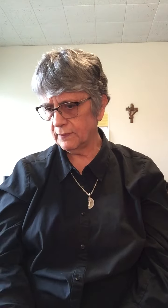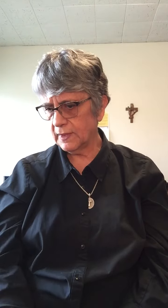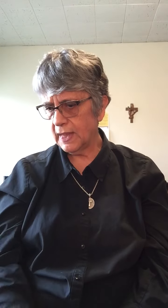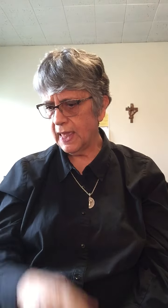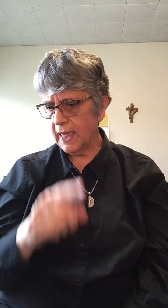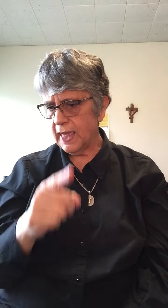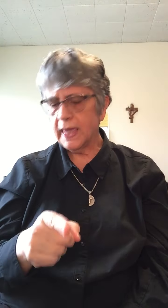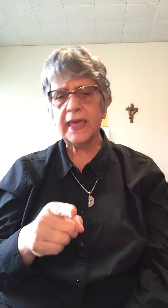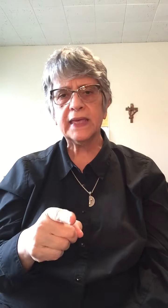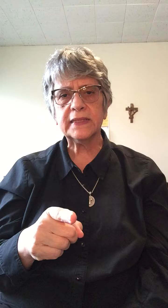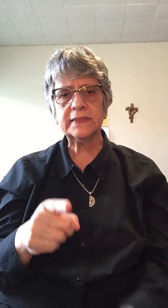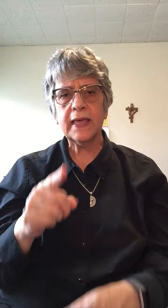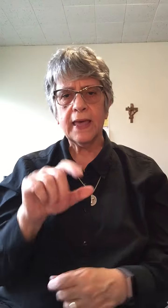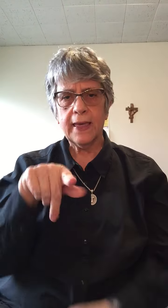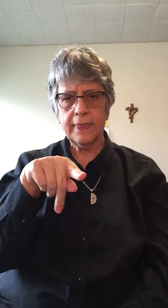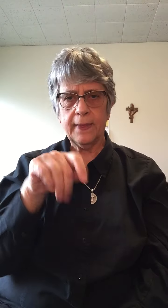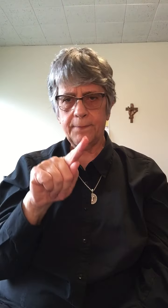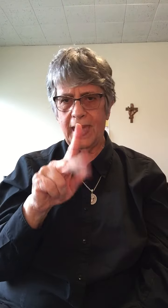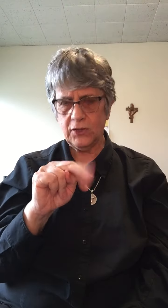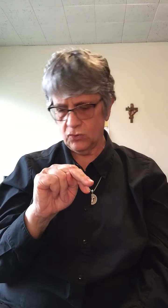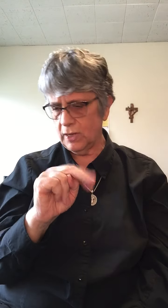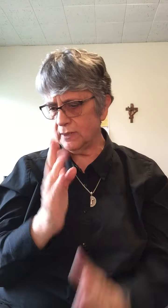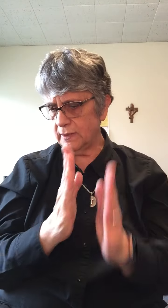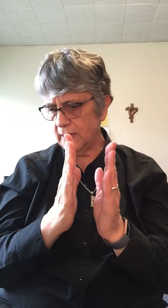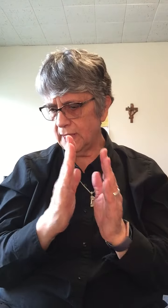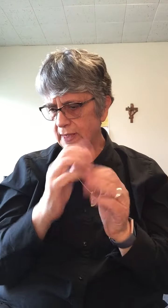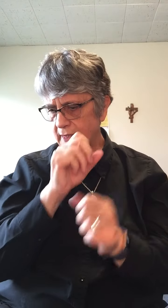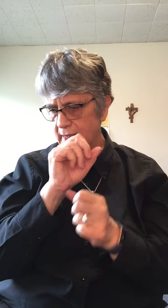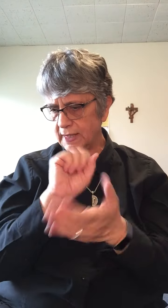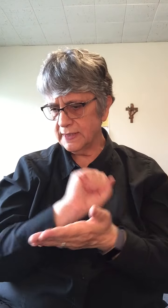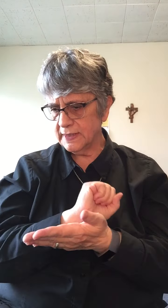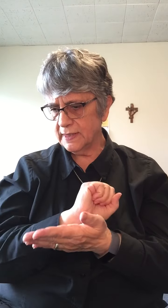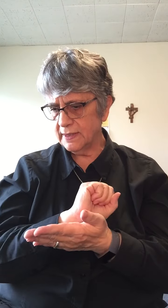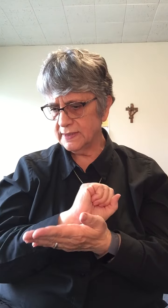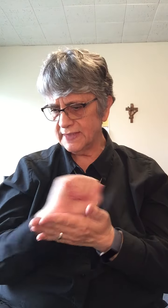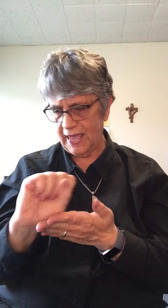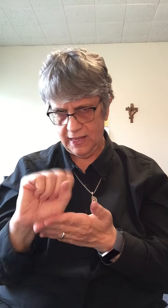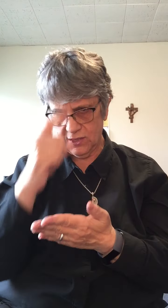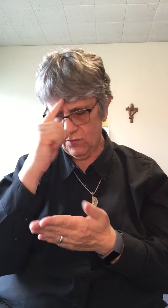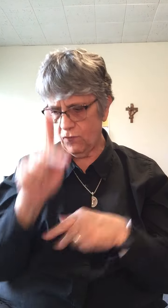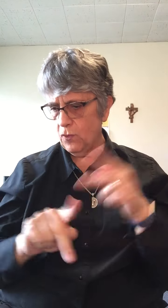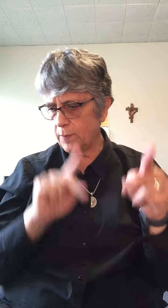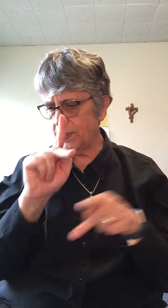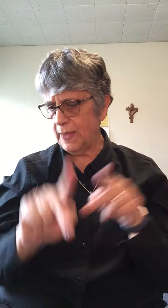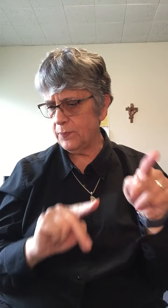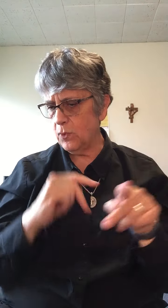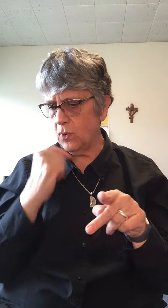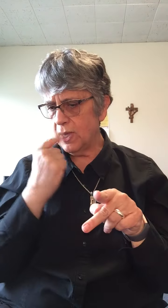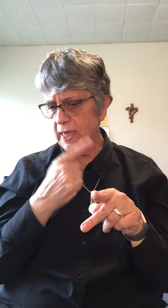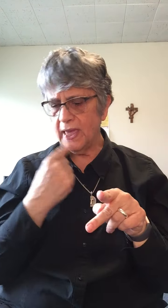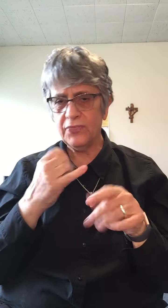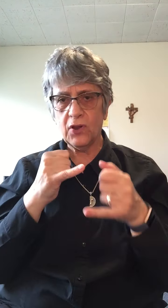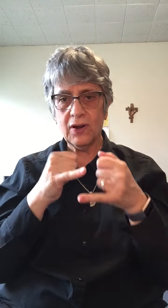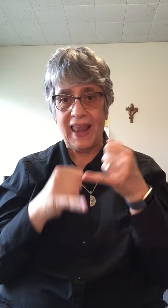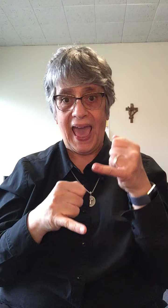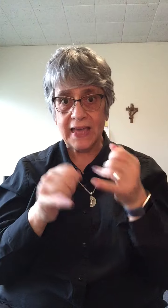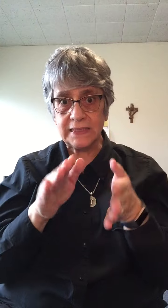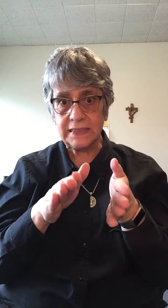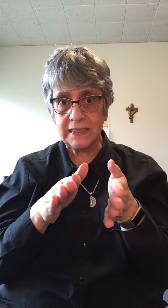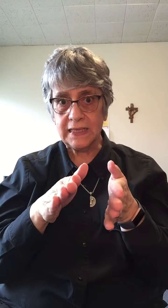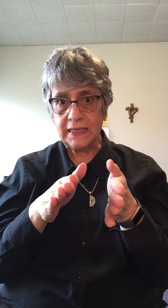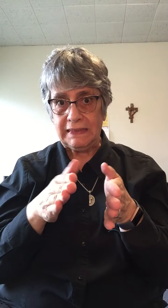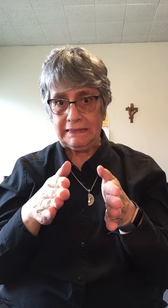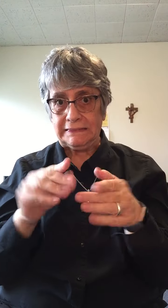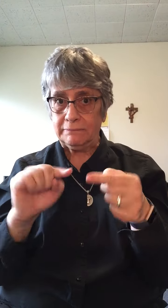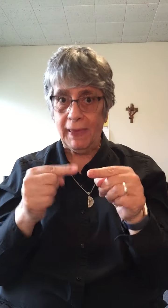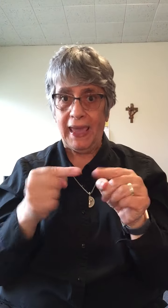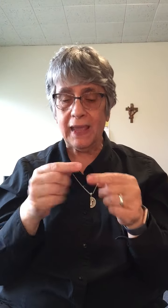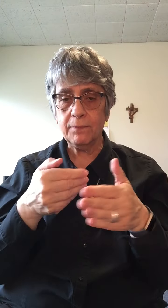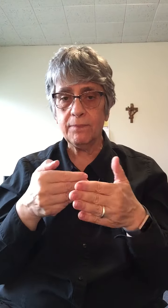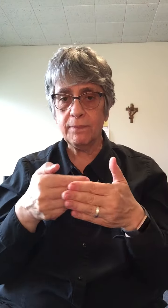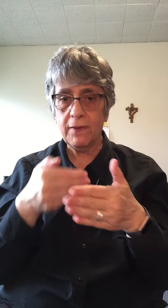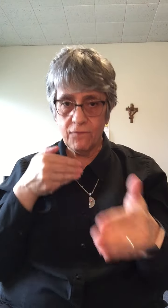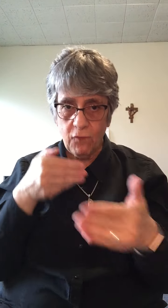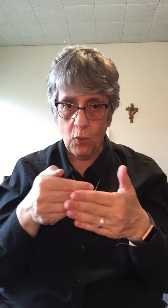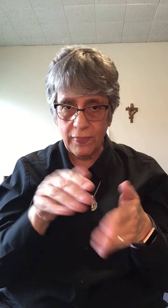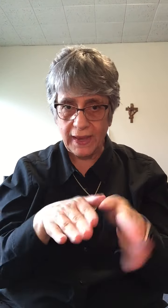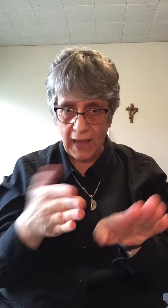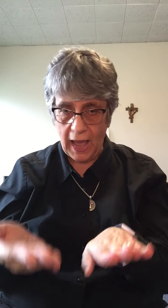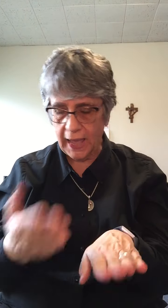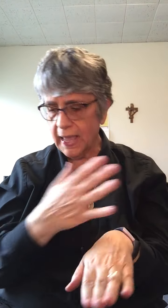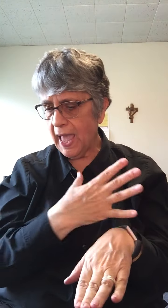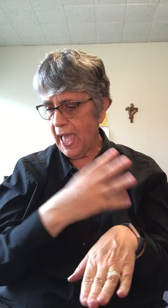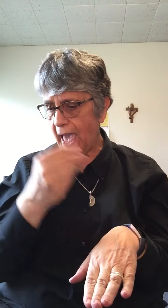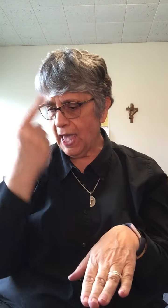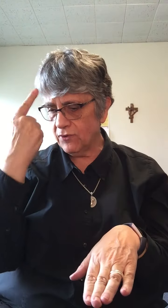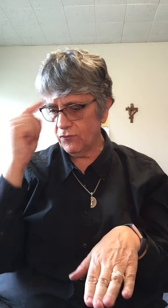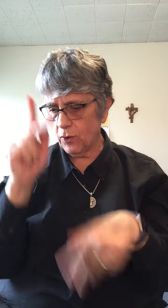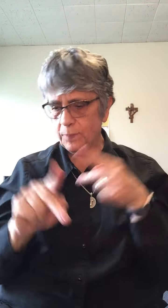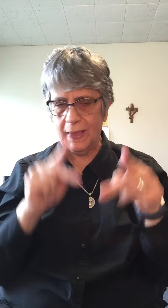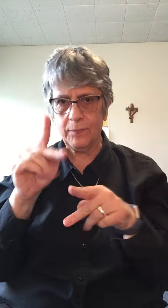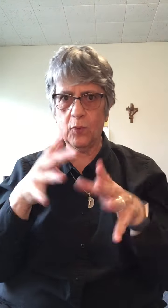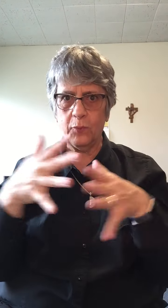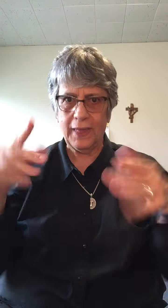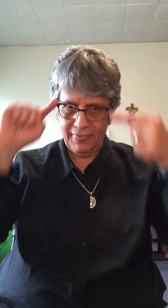He is the patron saint for people in their last pain before they die and for people with